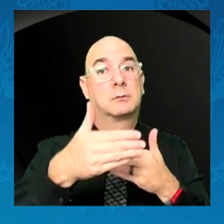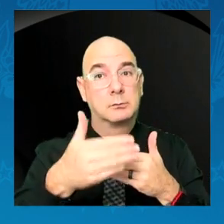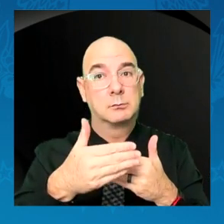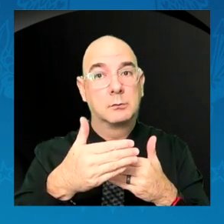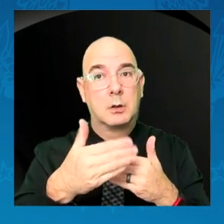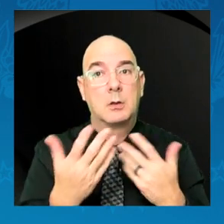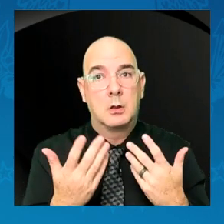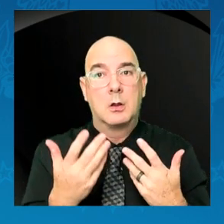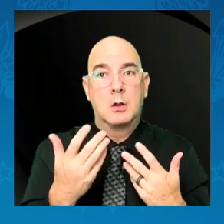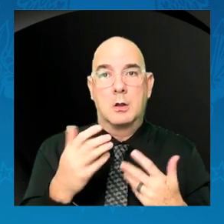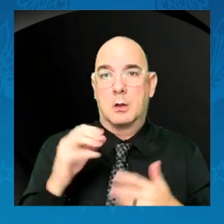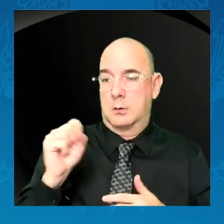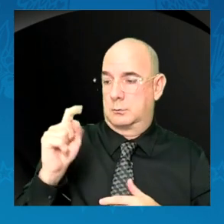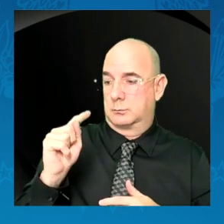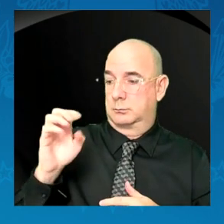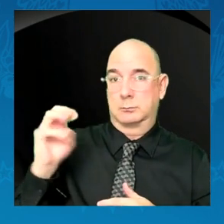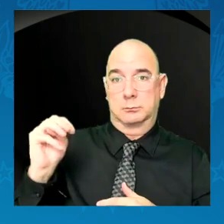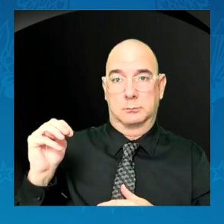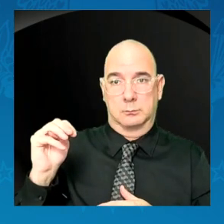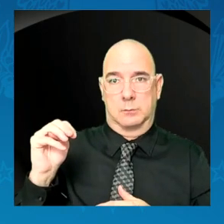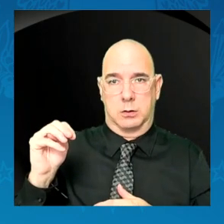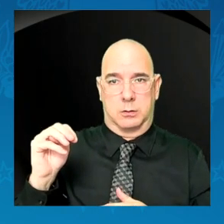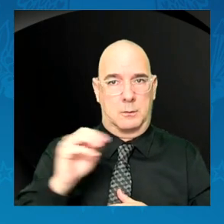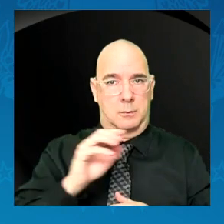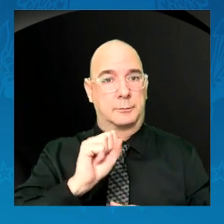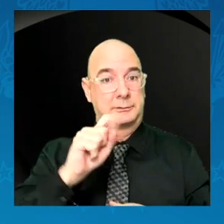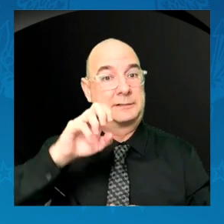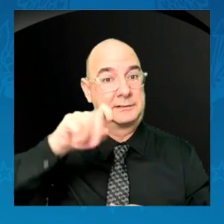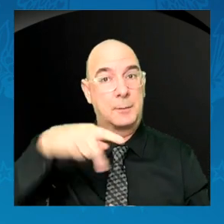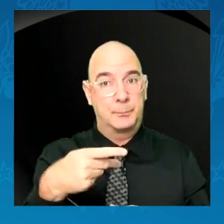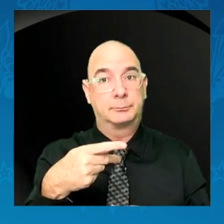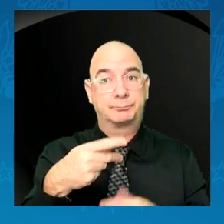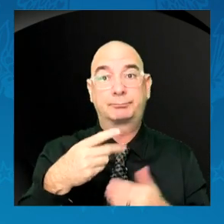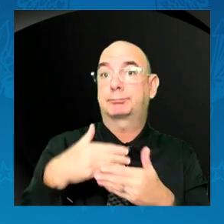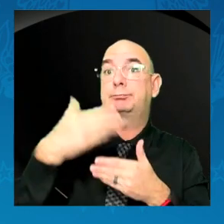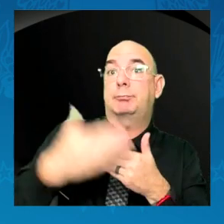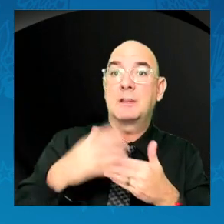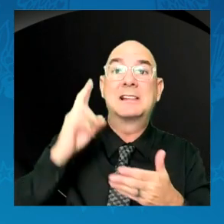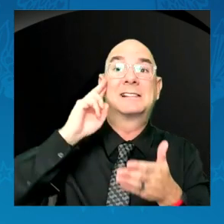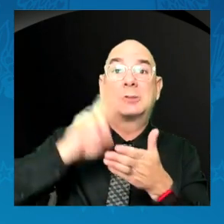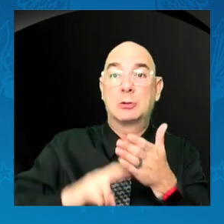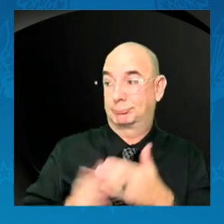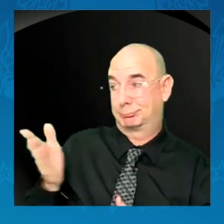Next, we have the Secretary of Agriculture Tom Vilsack and Mr. Secretary,